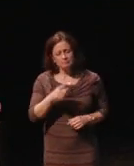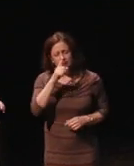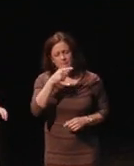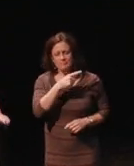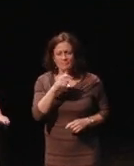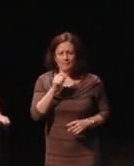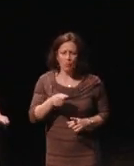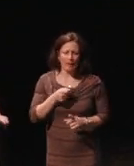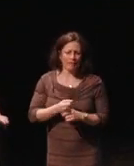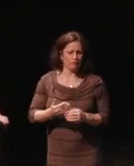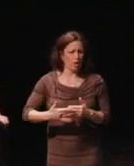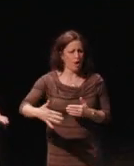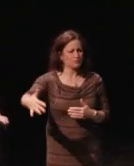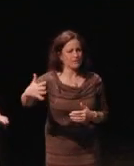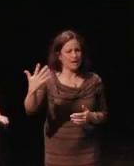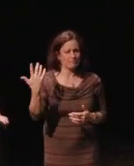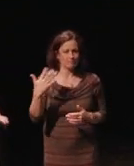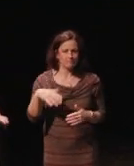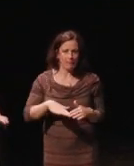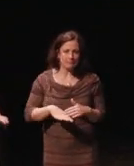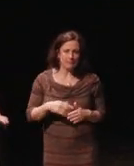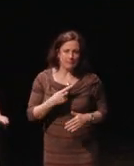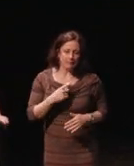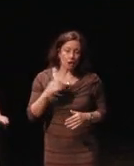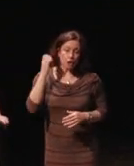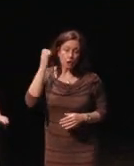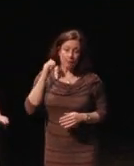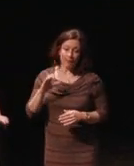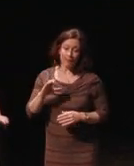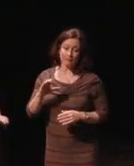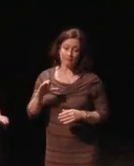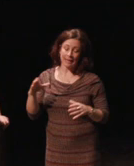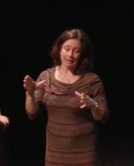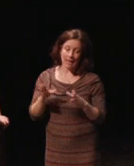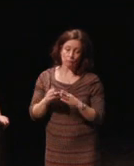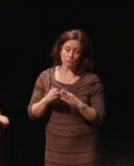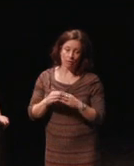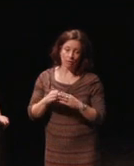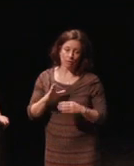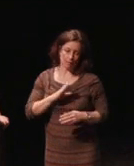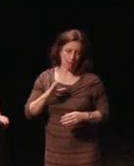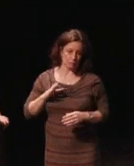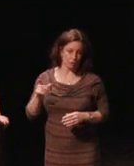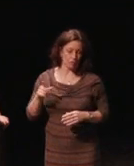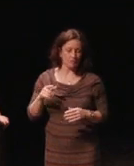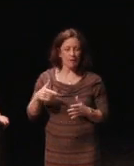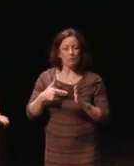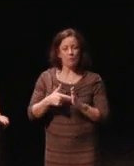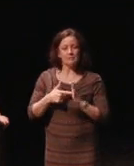quite a long time yet. Basically, the European Council which represents all different member countries of the E.U.